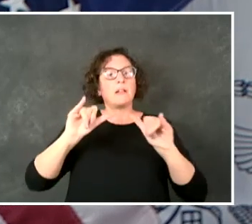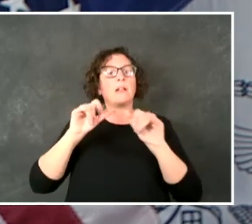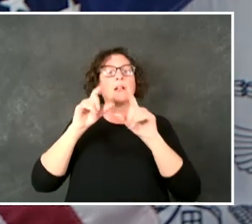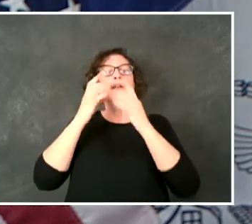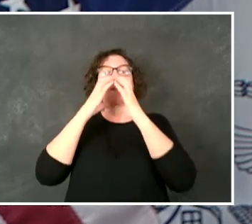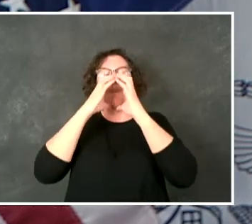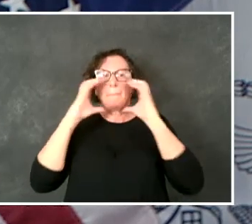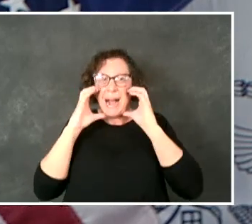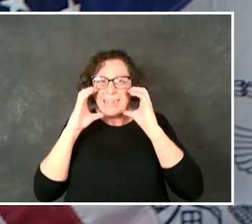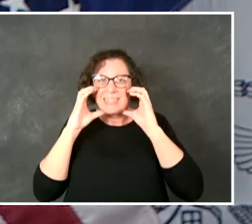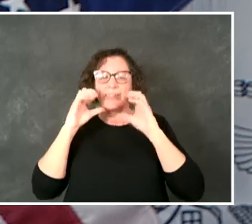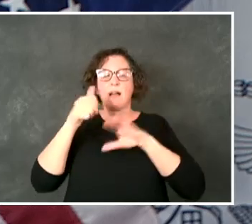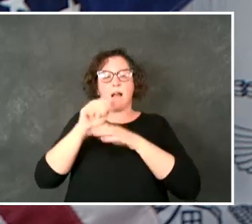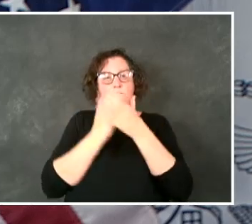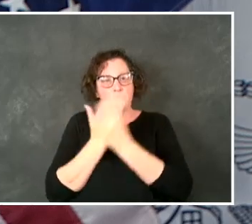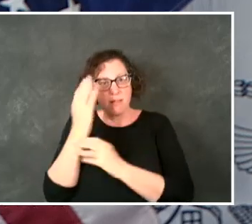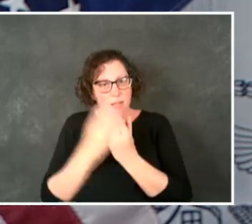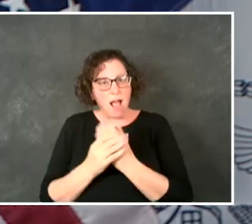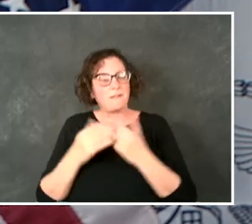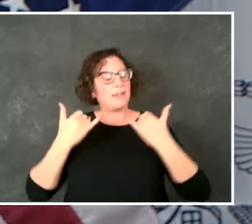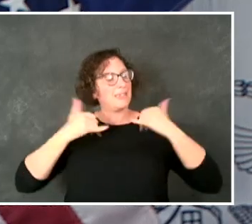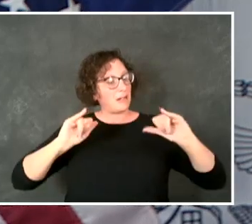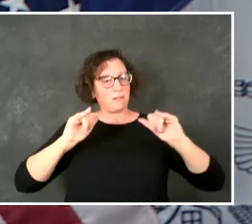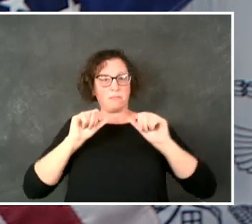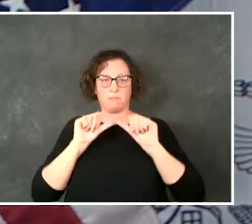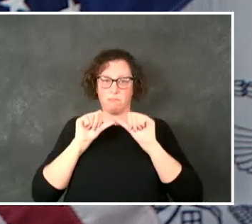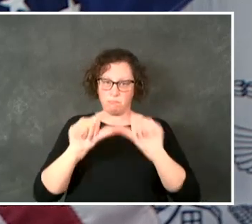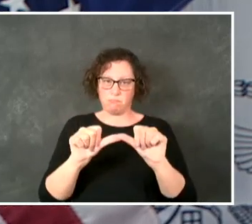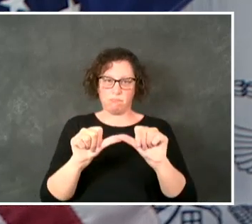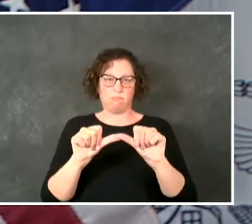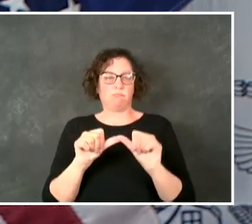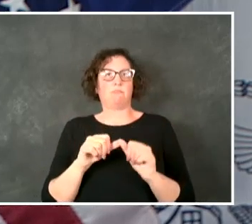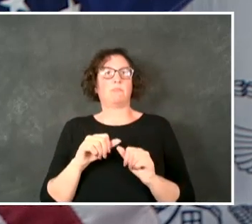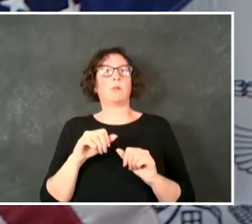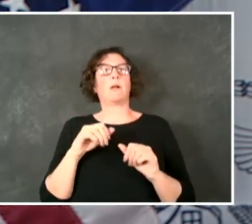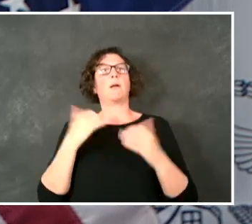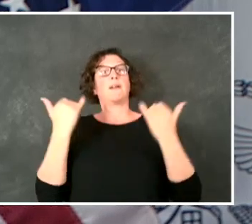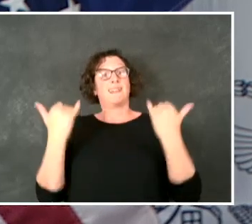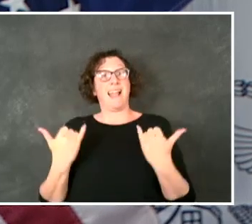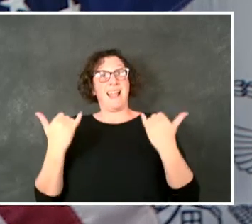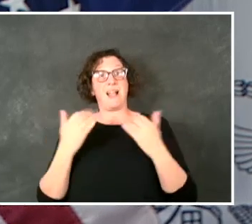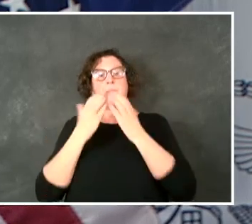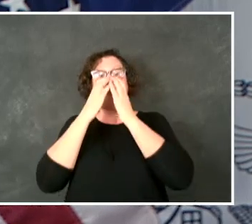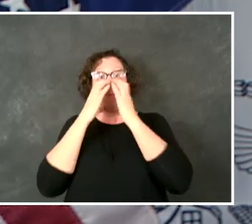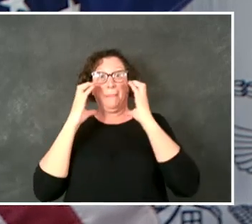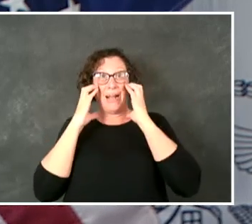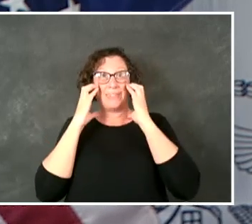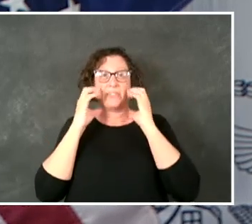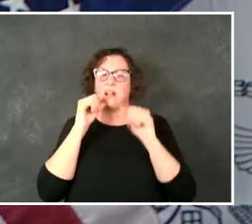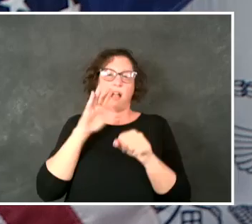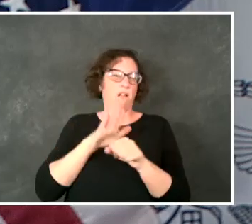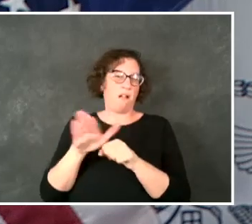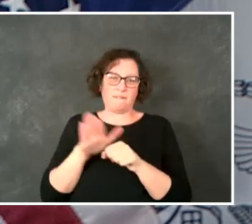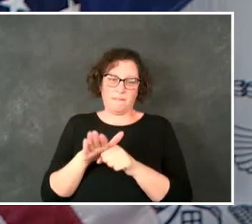GLOVES IN SOME CASES, WITH DISTANCING, BUT I WOULDN'T GGSUES T